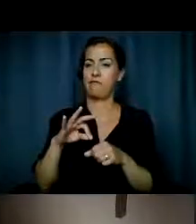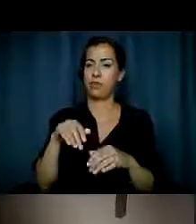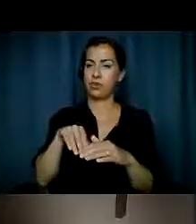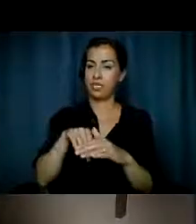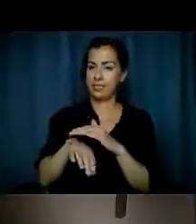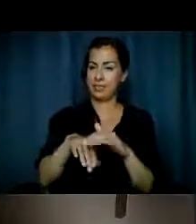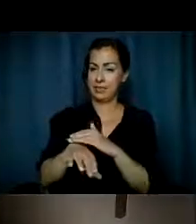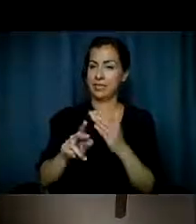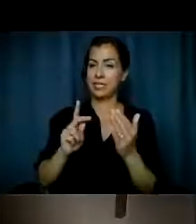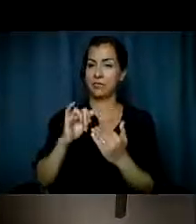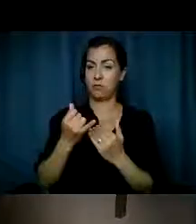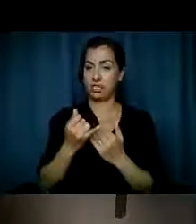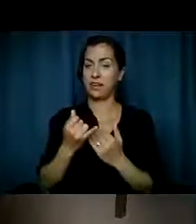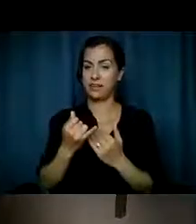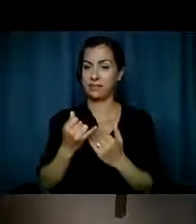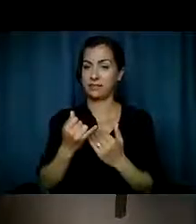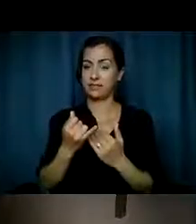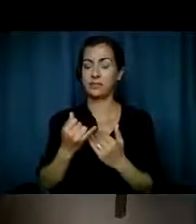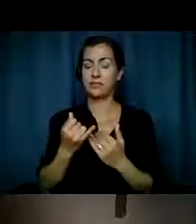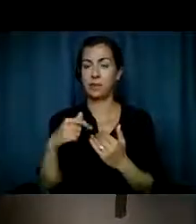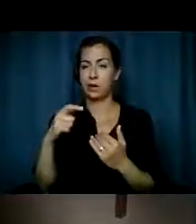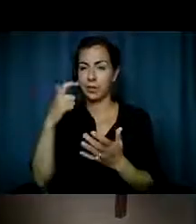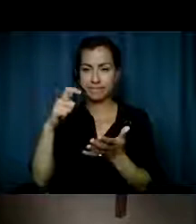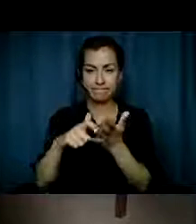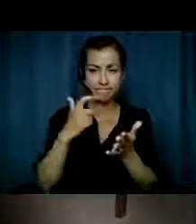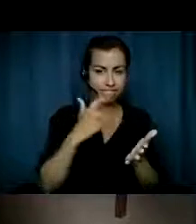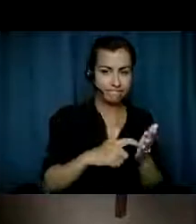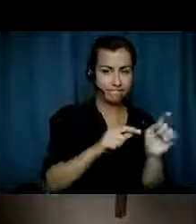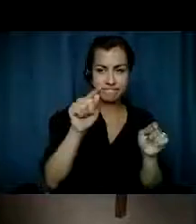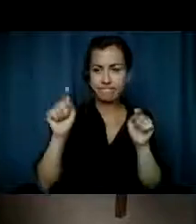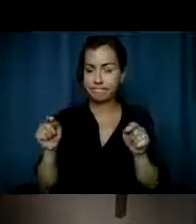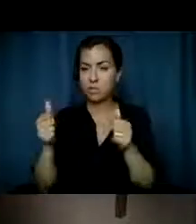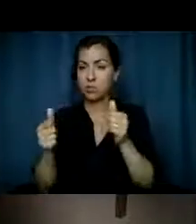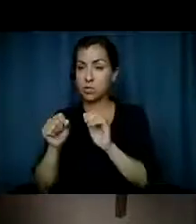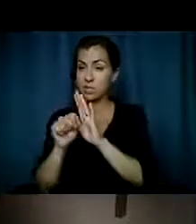at the rate that their peers voted, we would have 2.35 million more voters